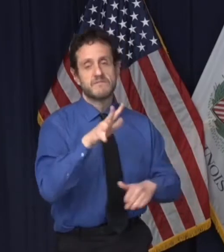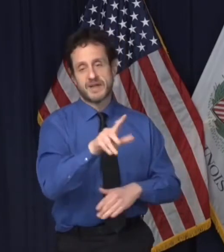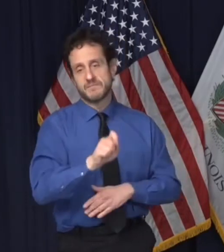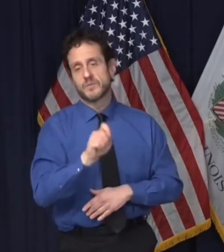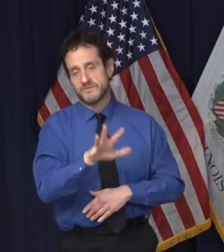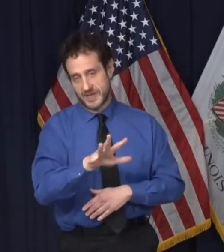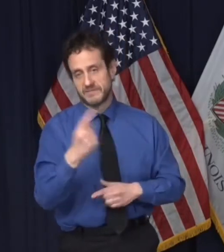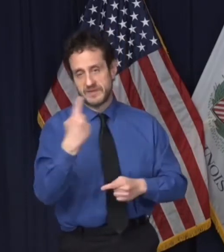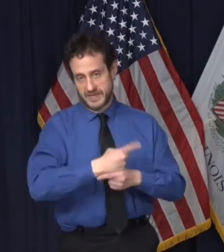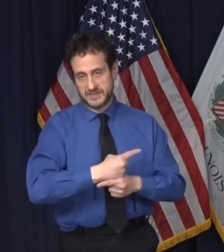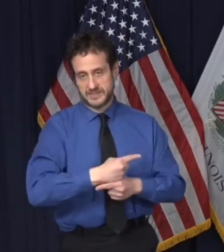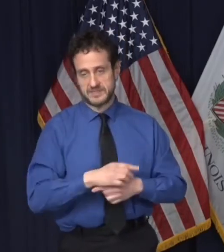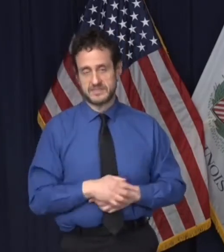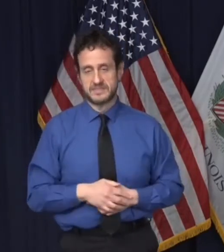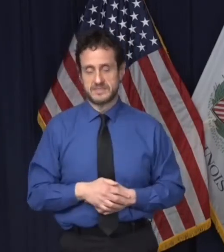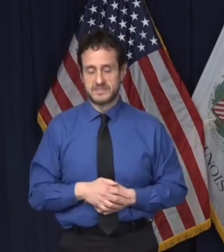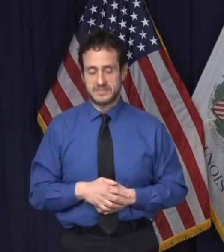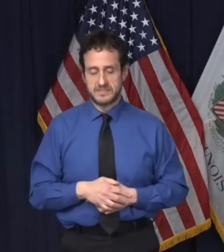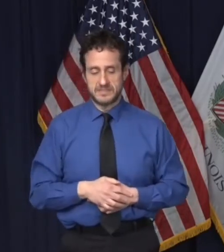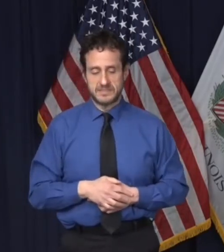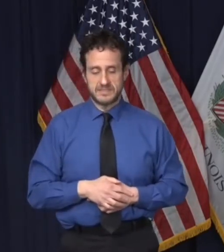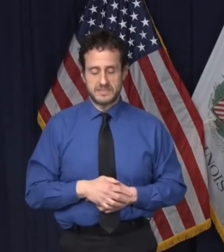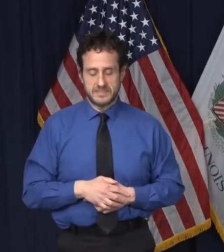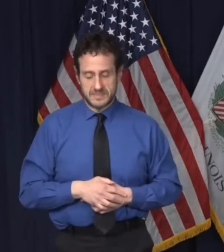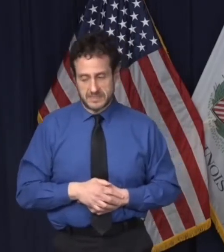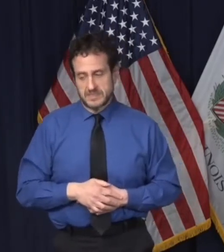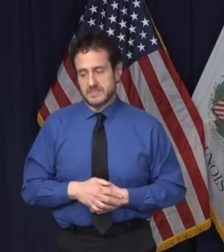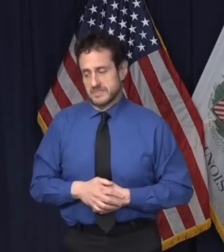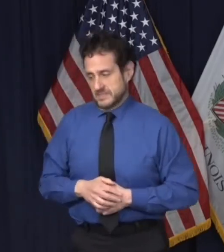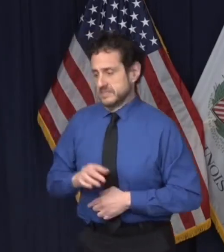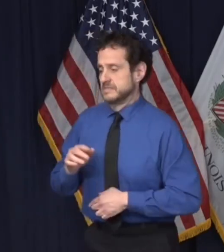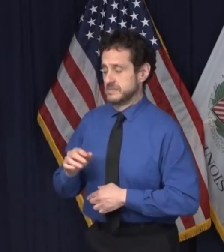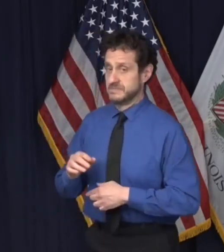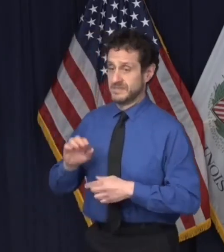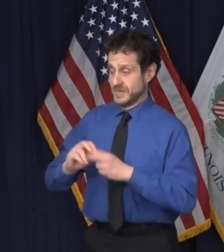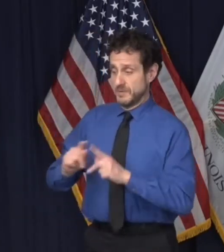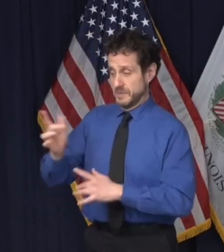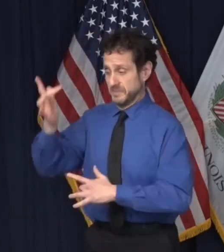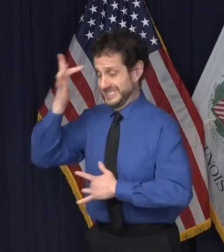TO BE CLEAR, THERE IS NOTHING GOOD ABOUT TWICE AS MANY PEOPLE